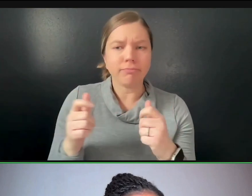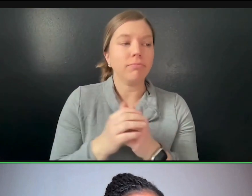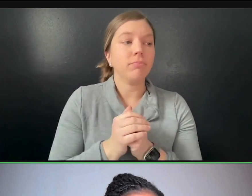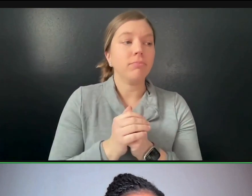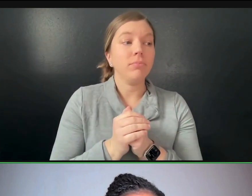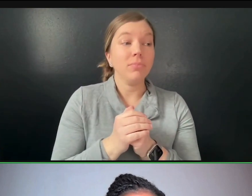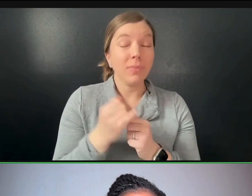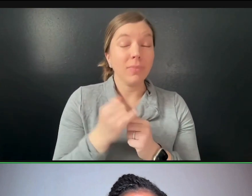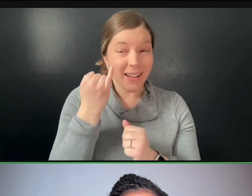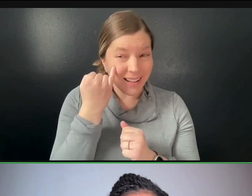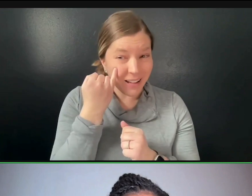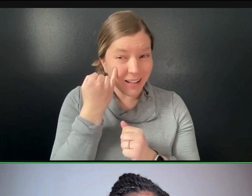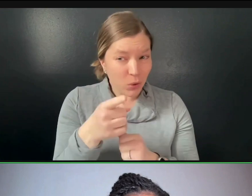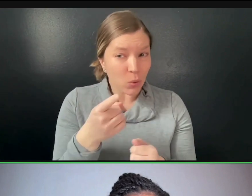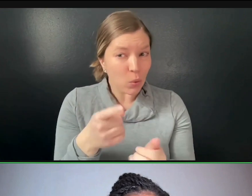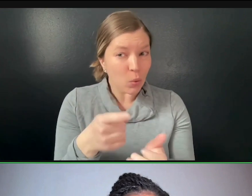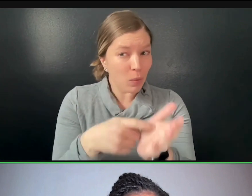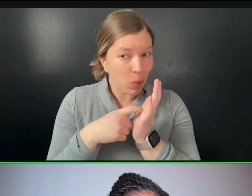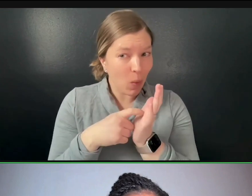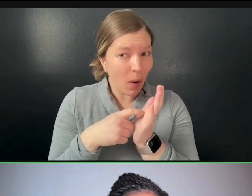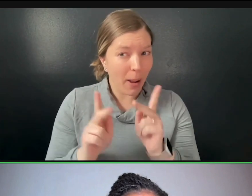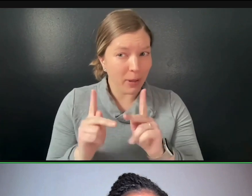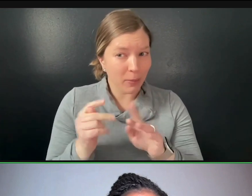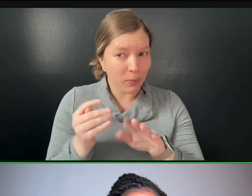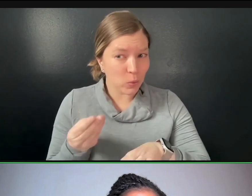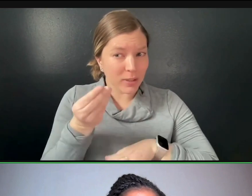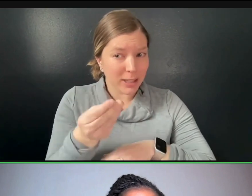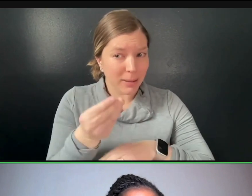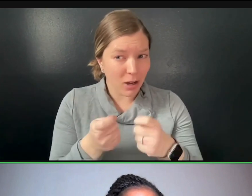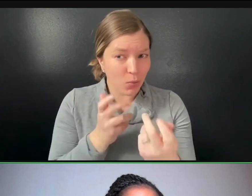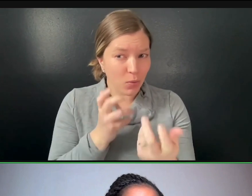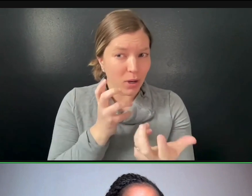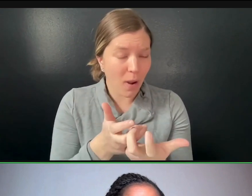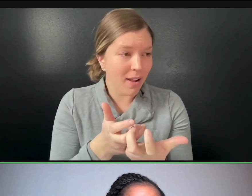within the graduation materials themselves.